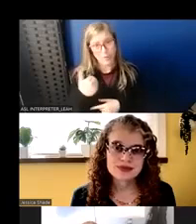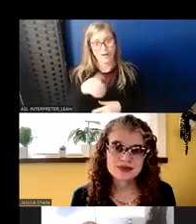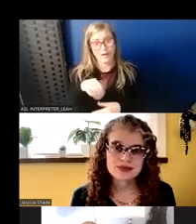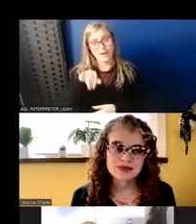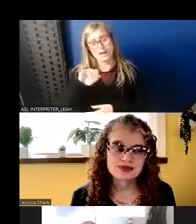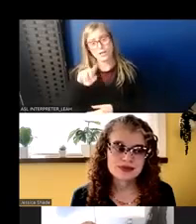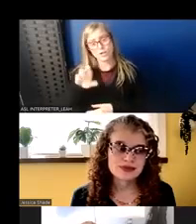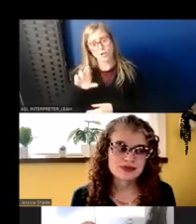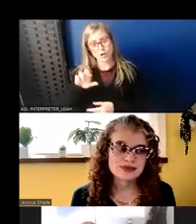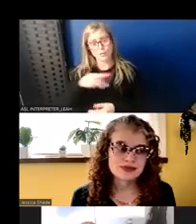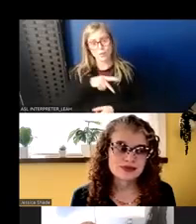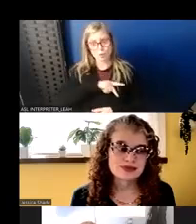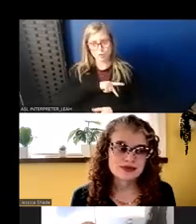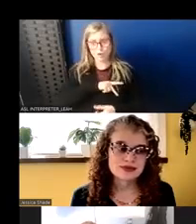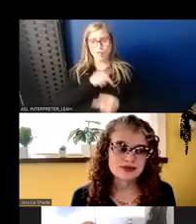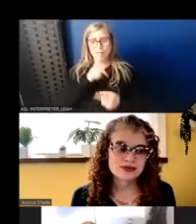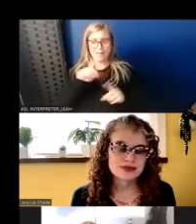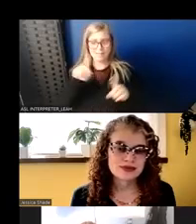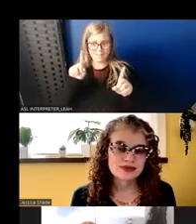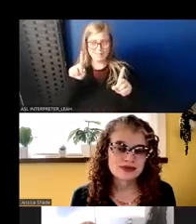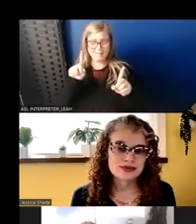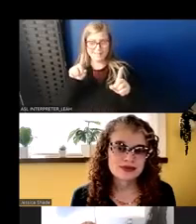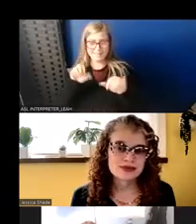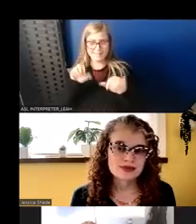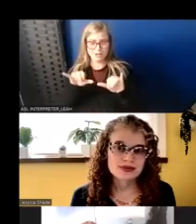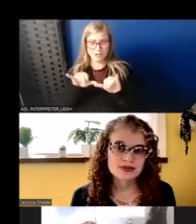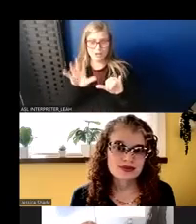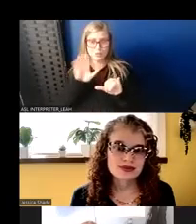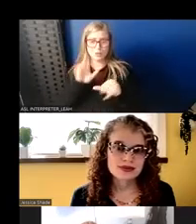measures are things that we use on a very regular basis.